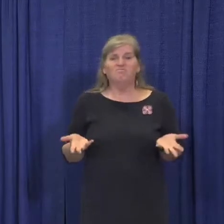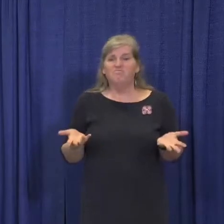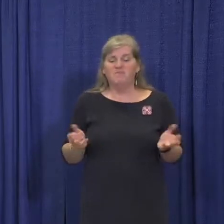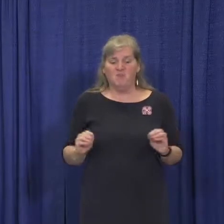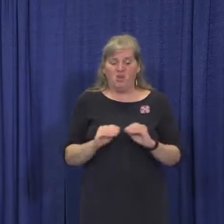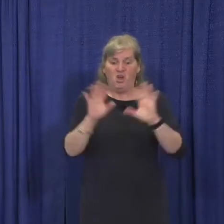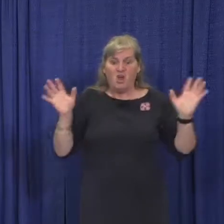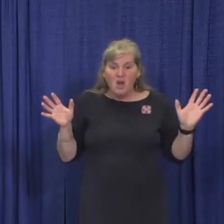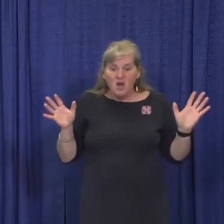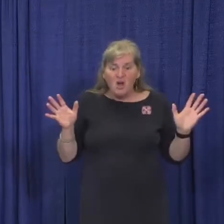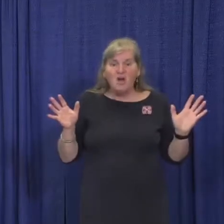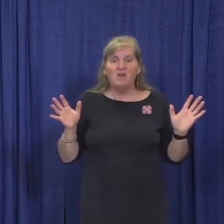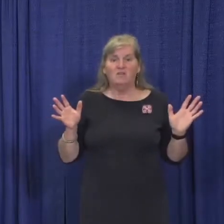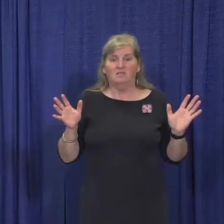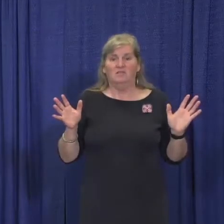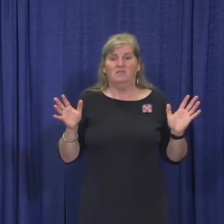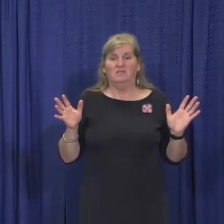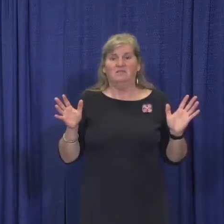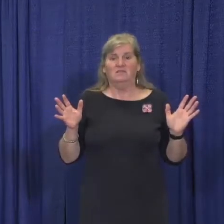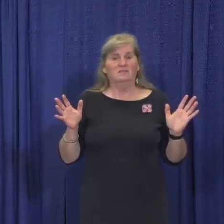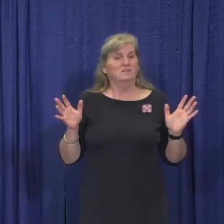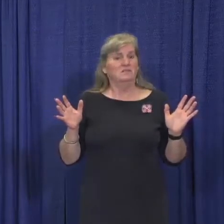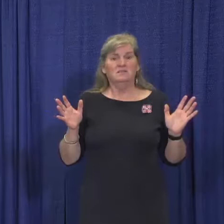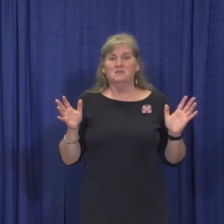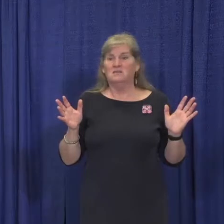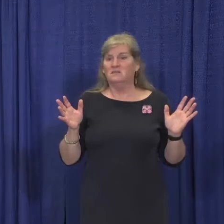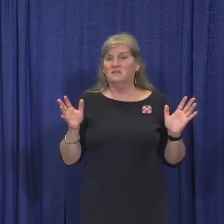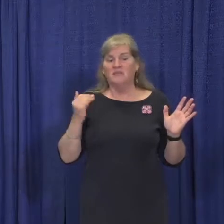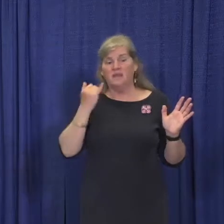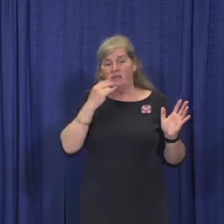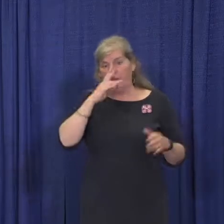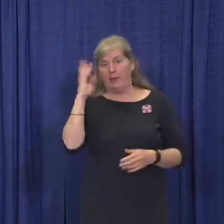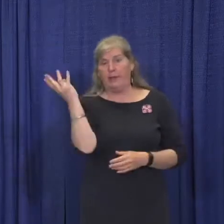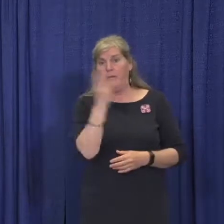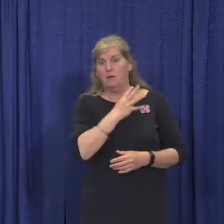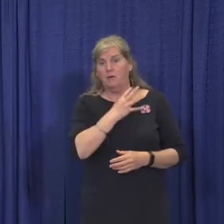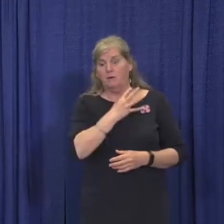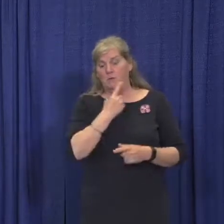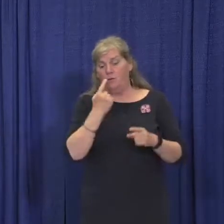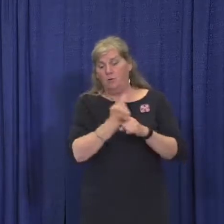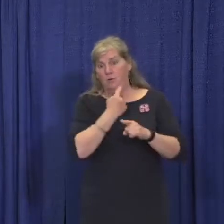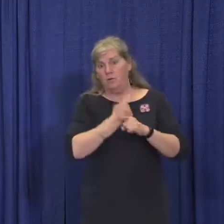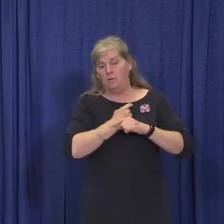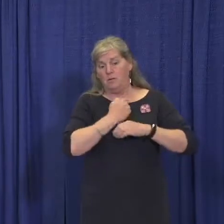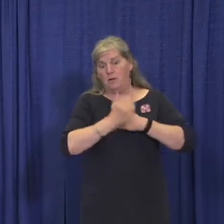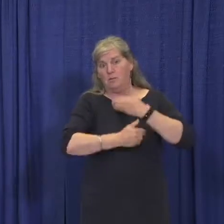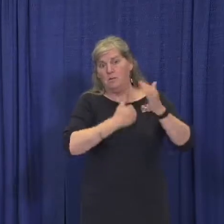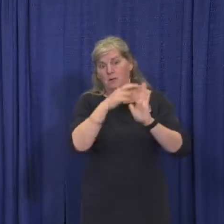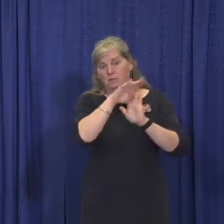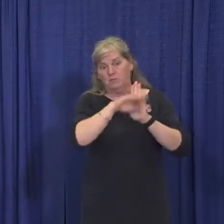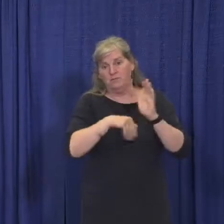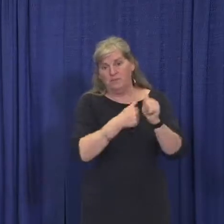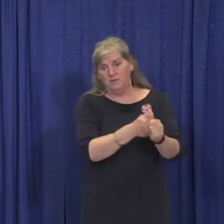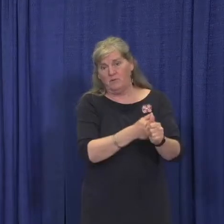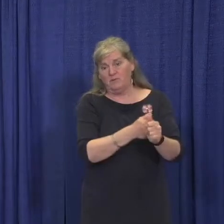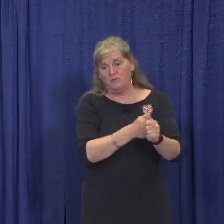for doubt, if we let our guard down this virus will absolutely